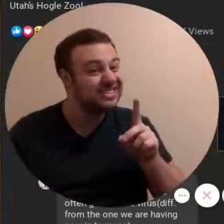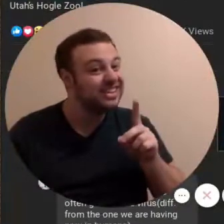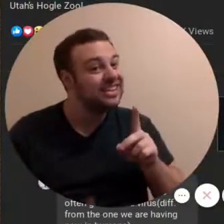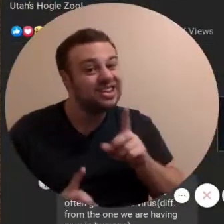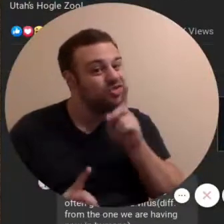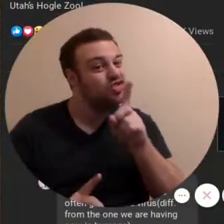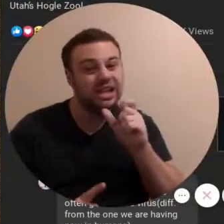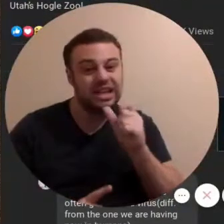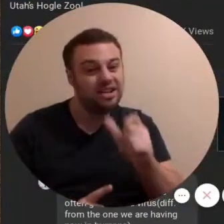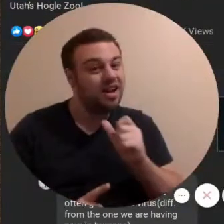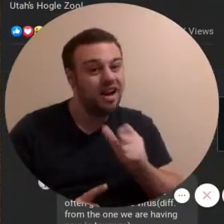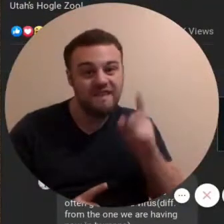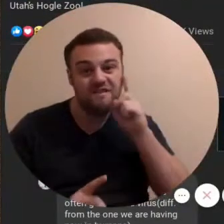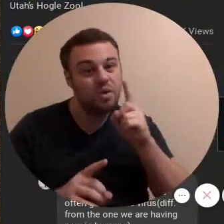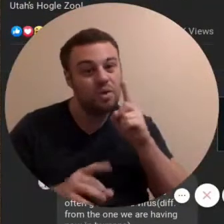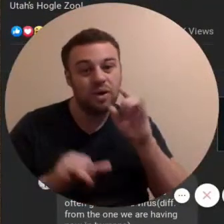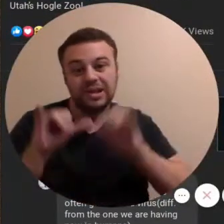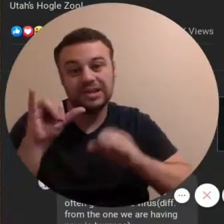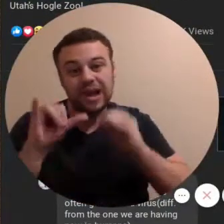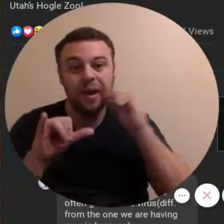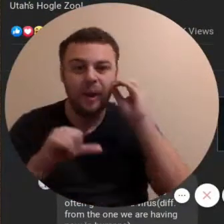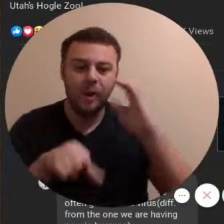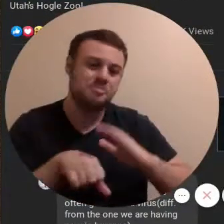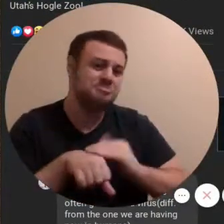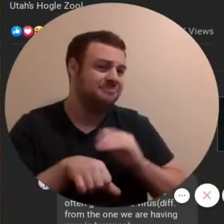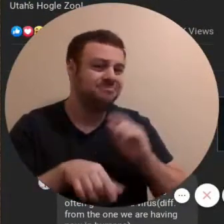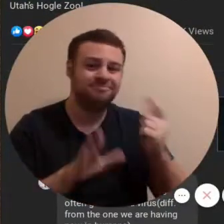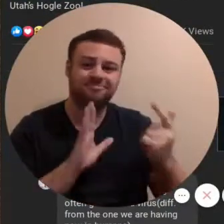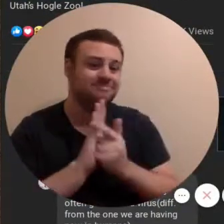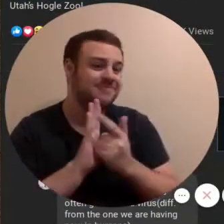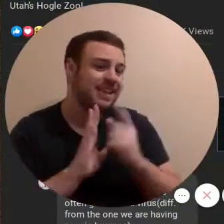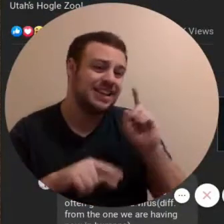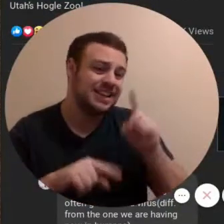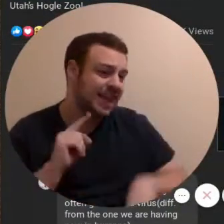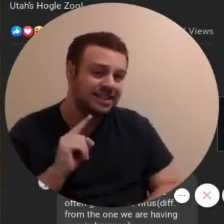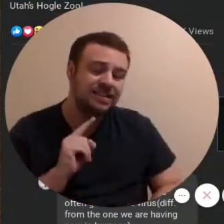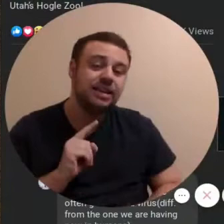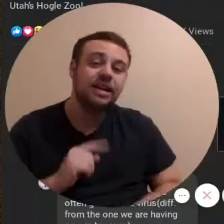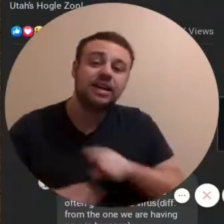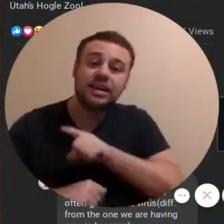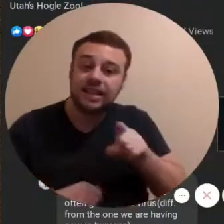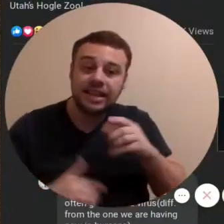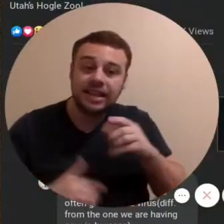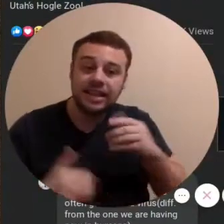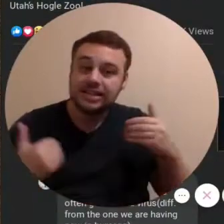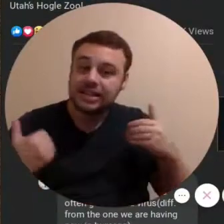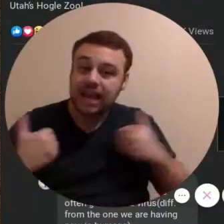or in this situation- these animals we're not able to be returned to the wild, so